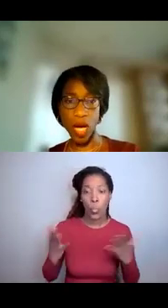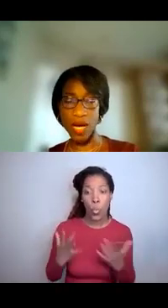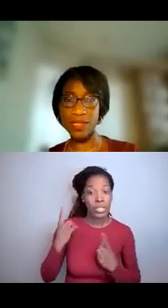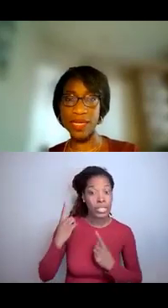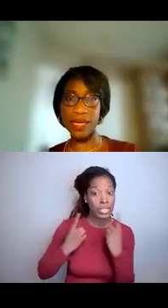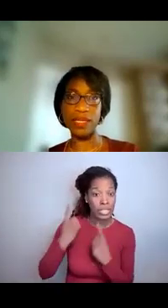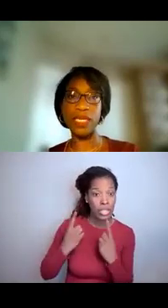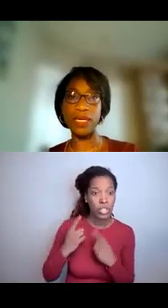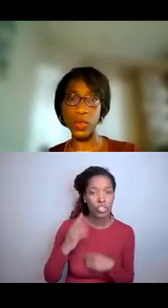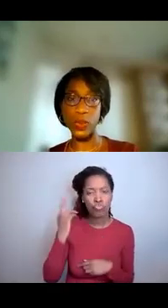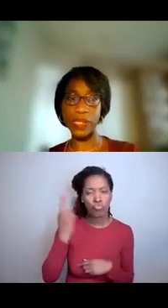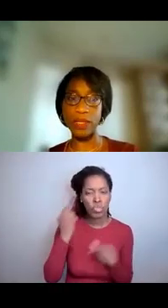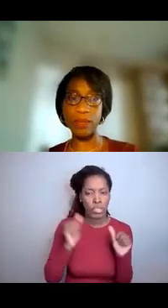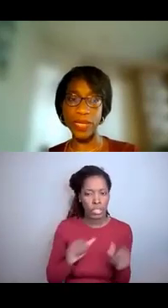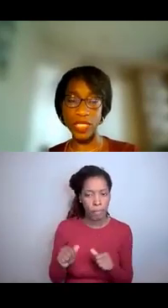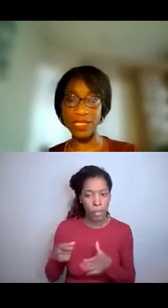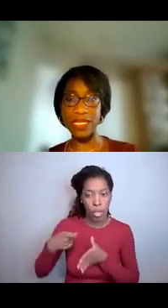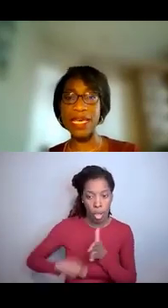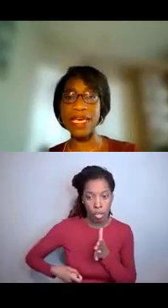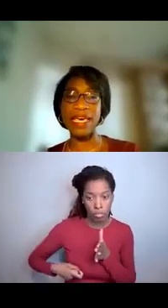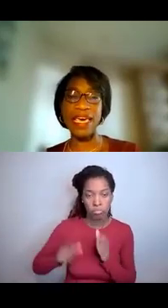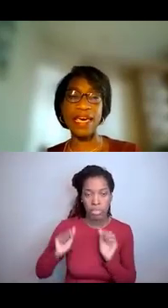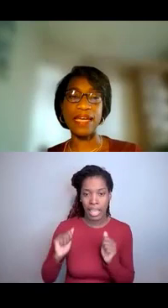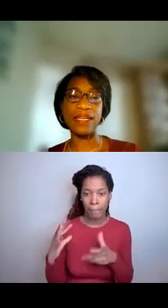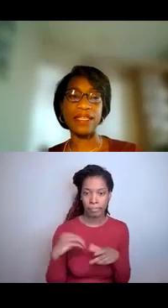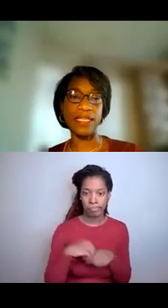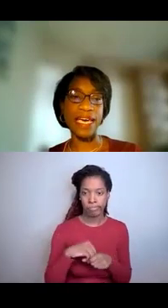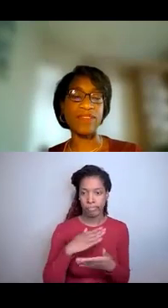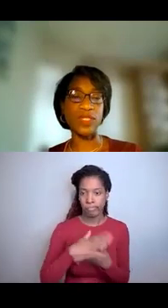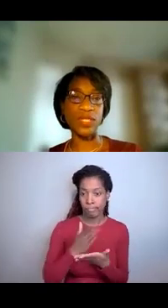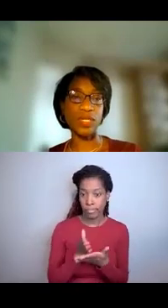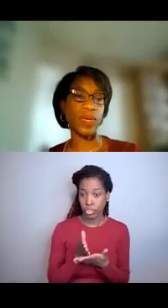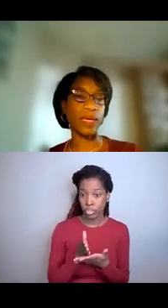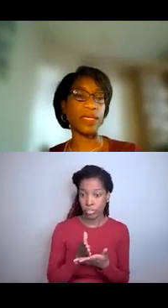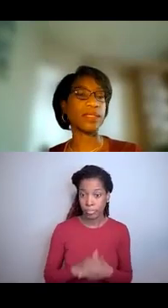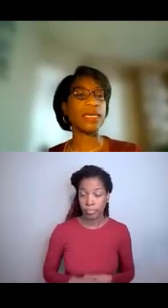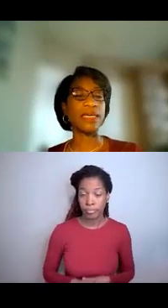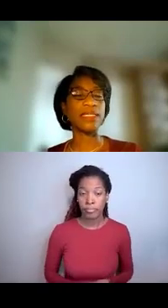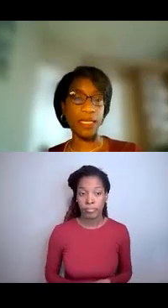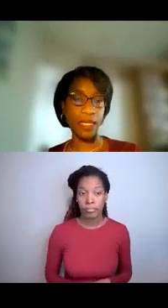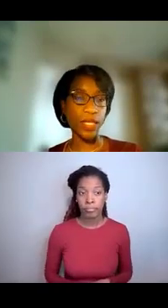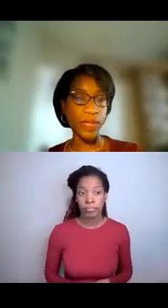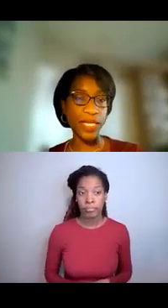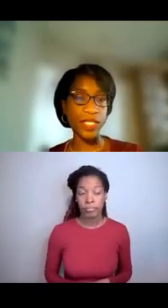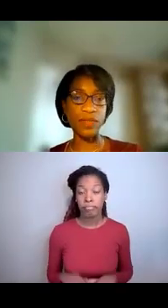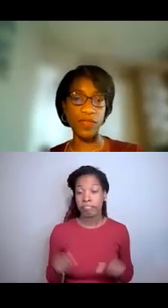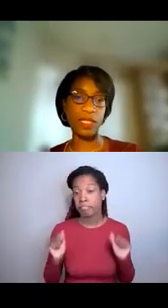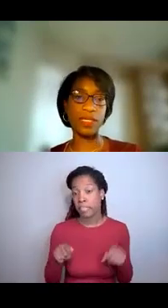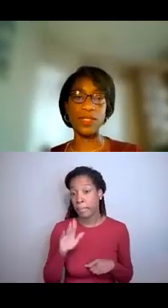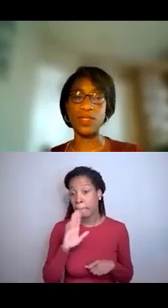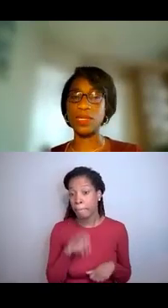cost that could be included in the budget. And these have to do with data curation fees,